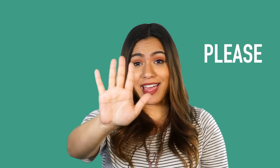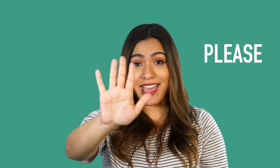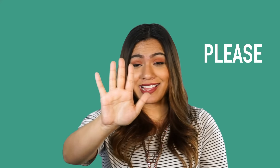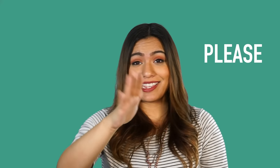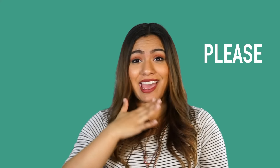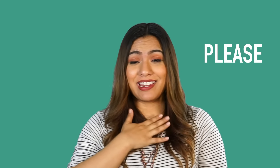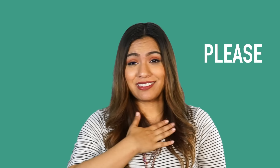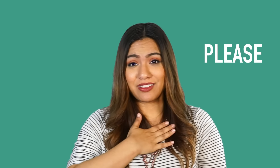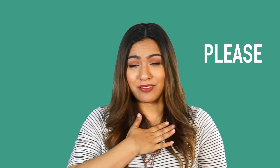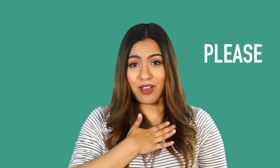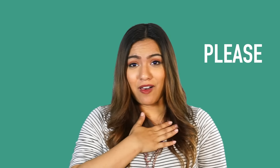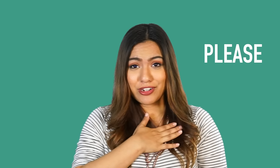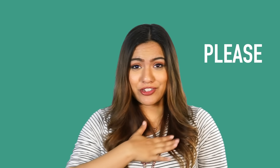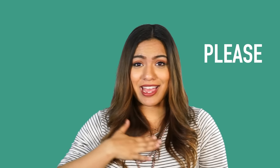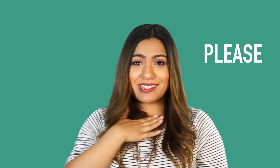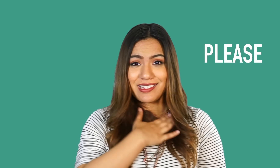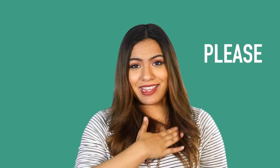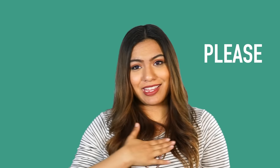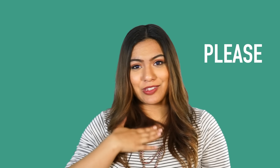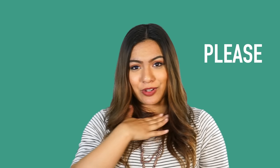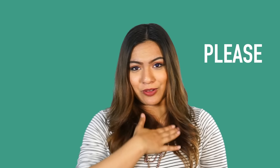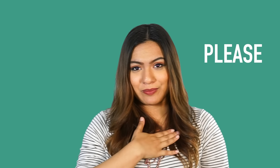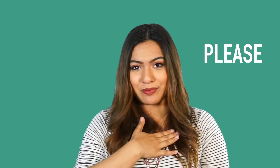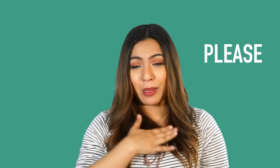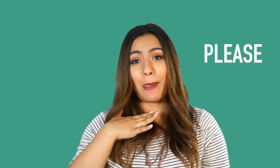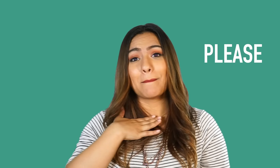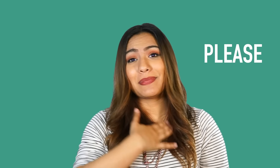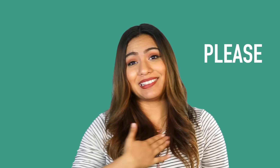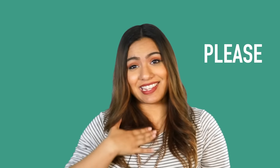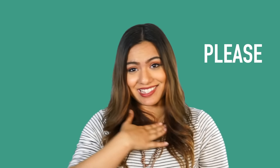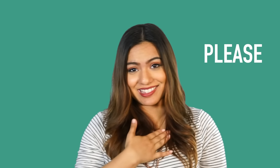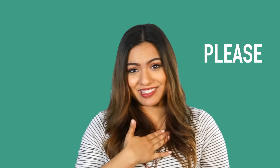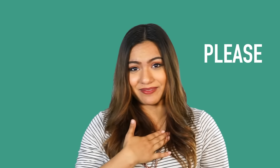Just the flat hand again, on your chest in a circle, please.